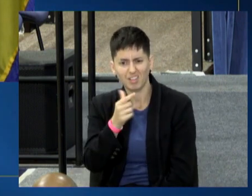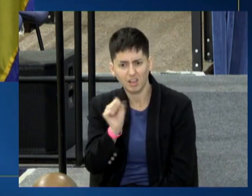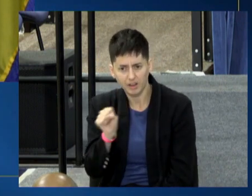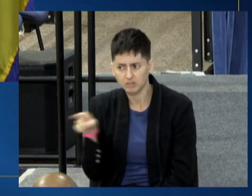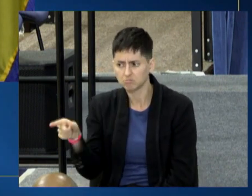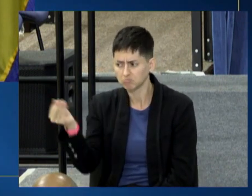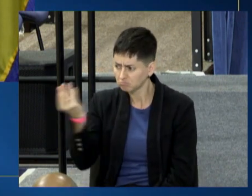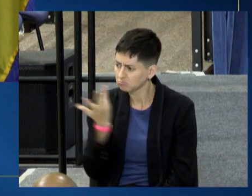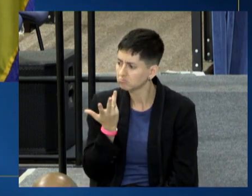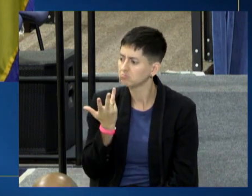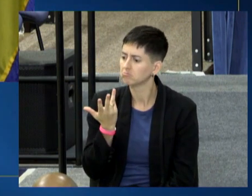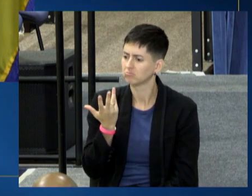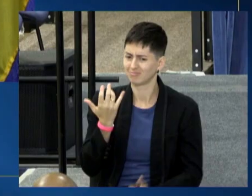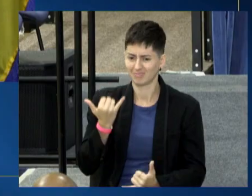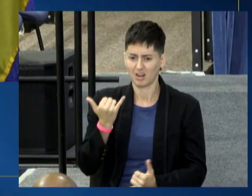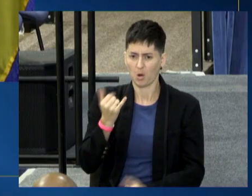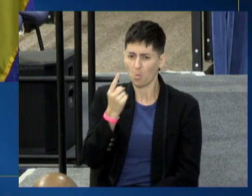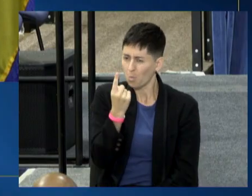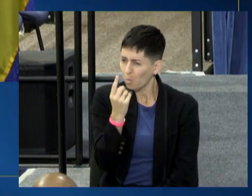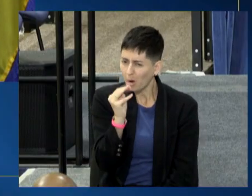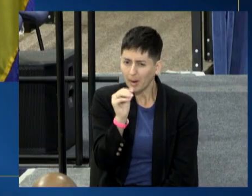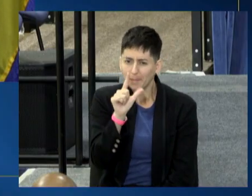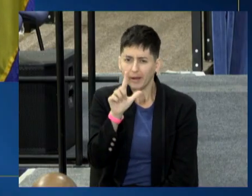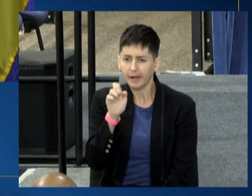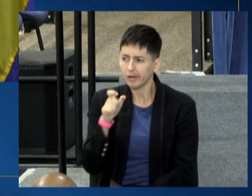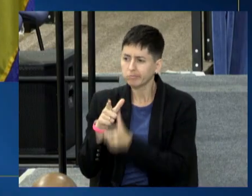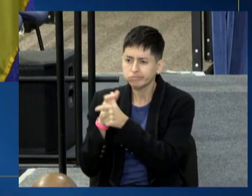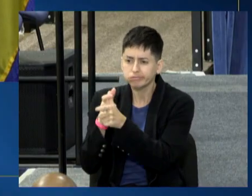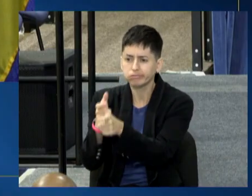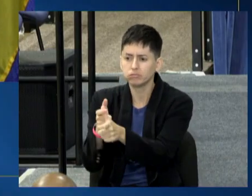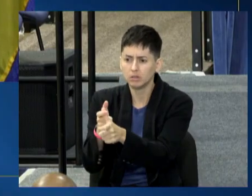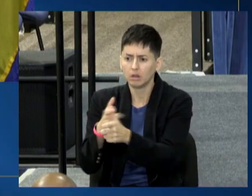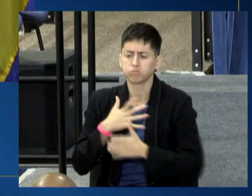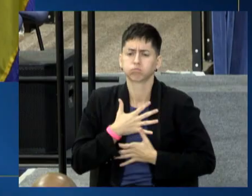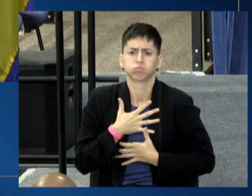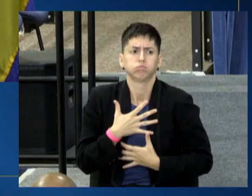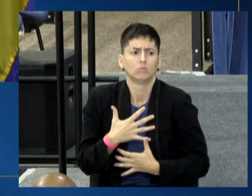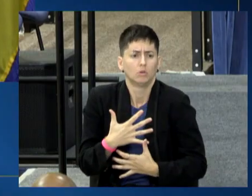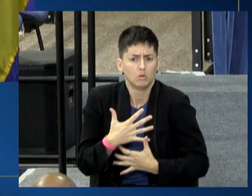he could do five. And over the past couple of days, every time he brushed his teeth,